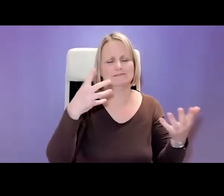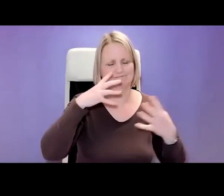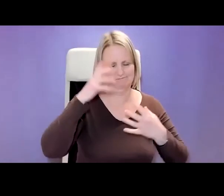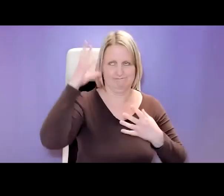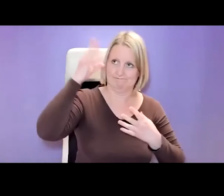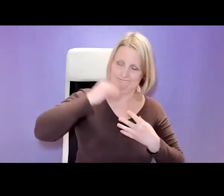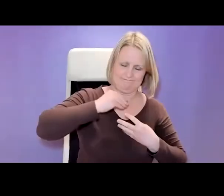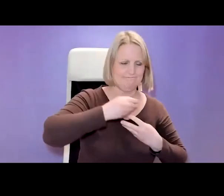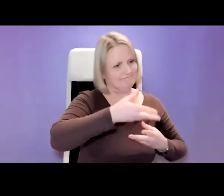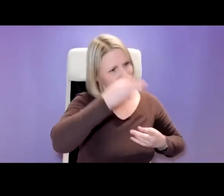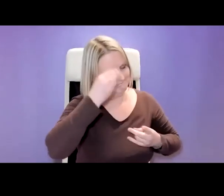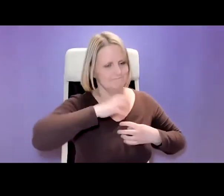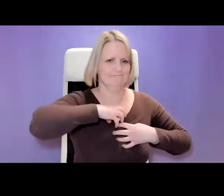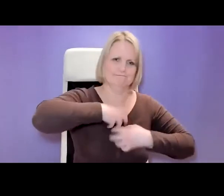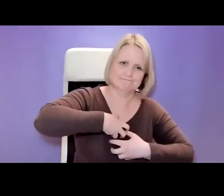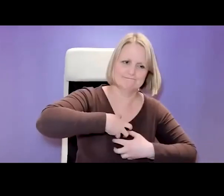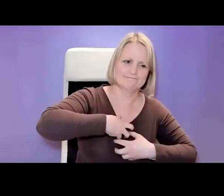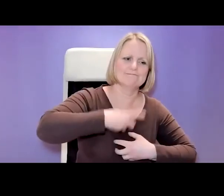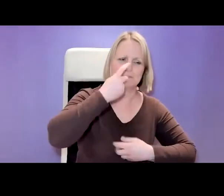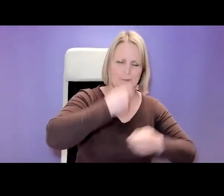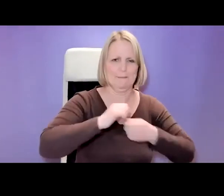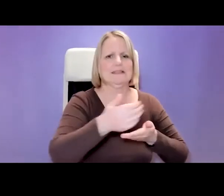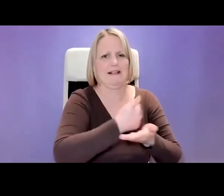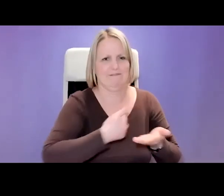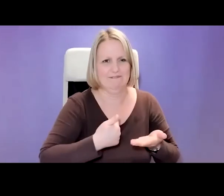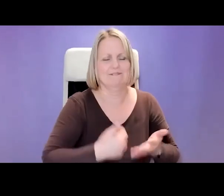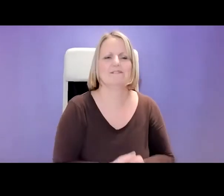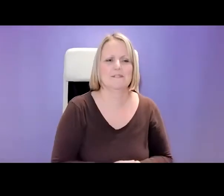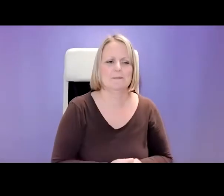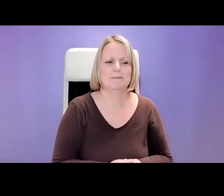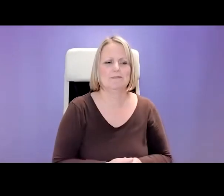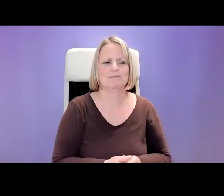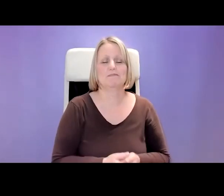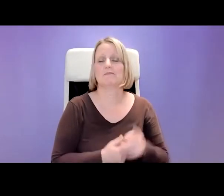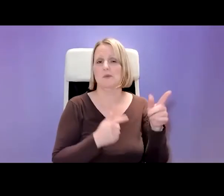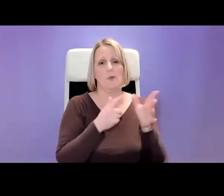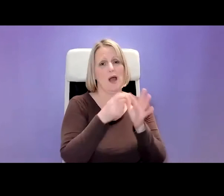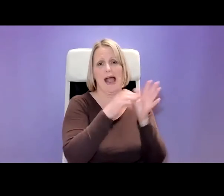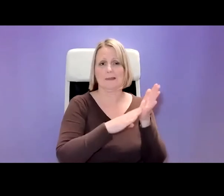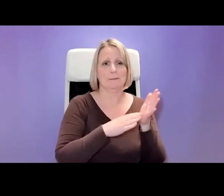If this is a plausible example of how God's quote "giving greater honour to the inferior member" might look in our world,